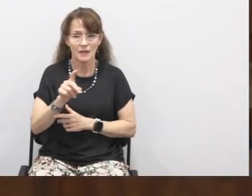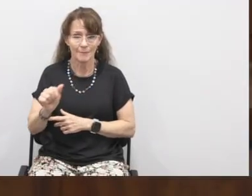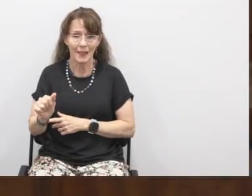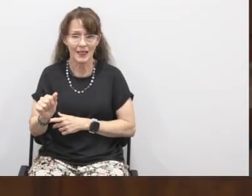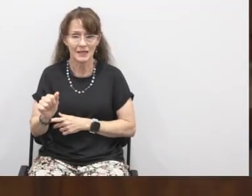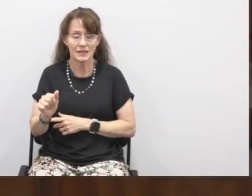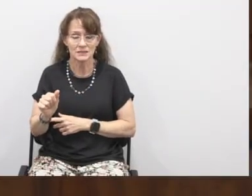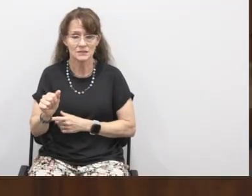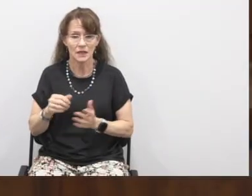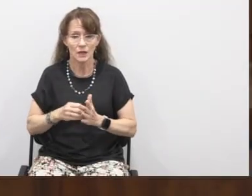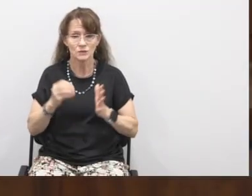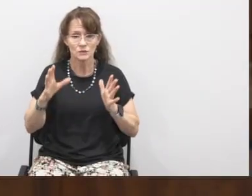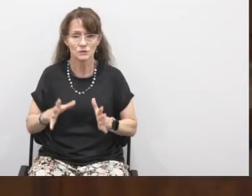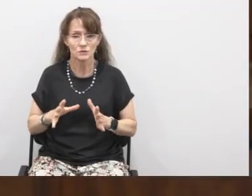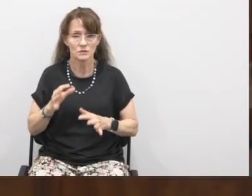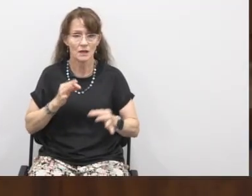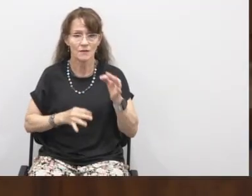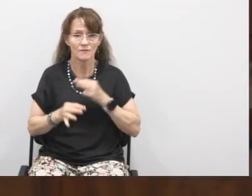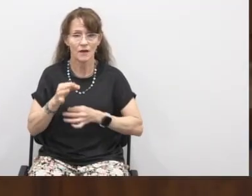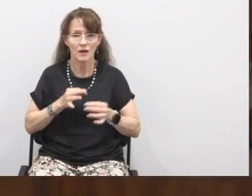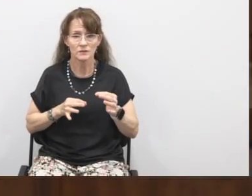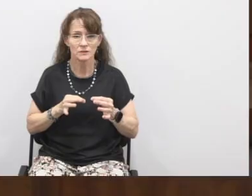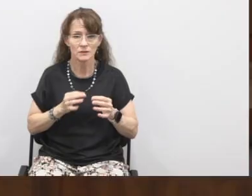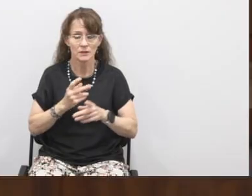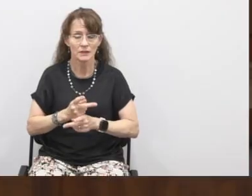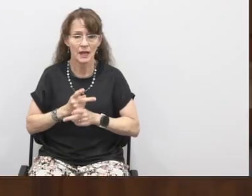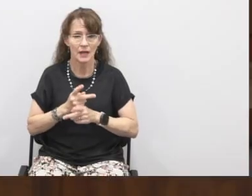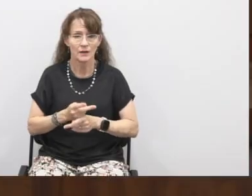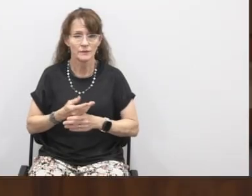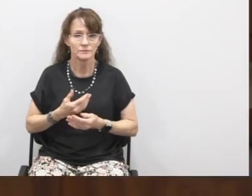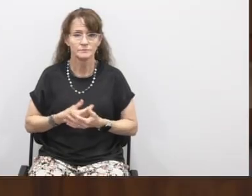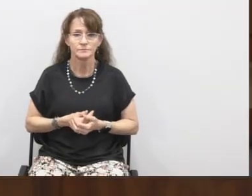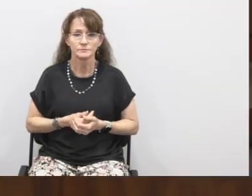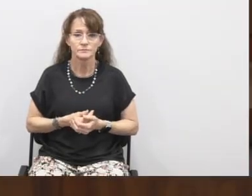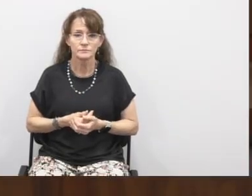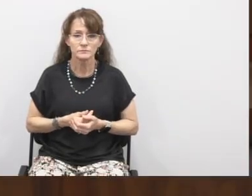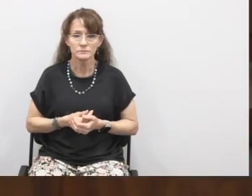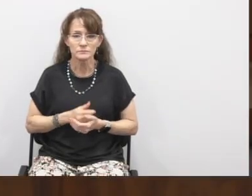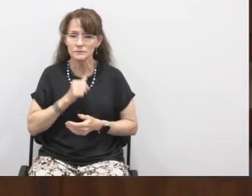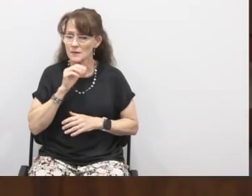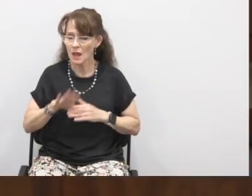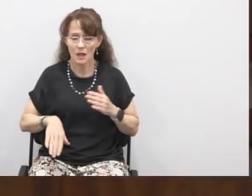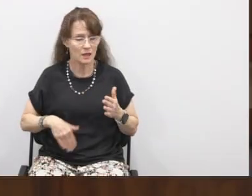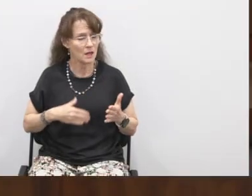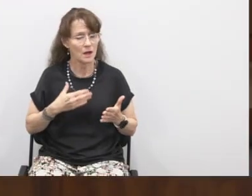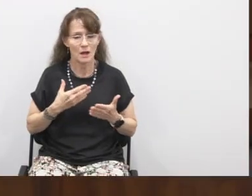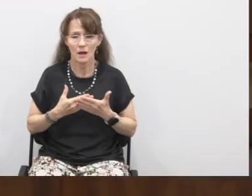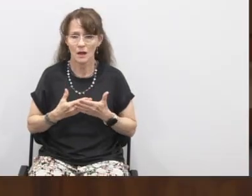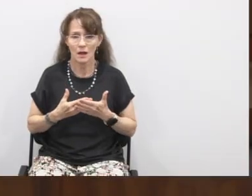our students in our foster care system, because not all of them are yet